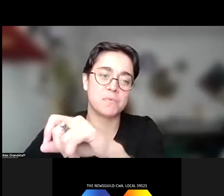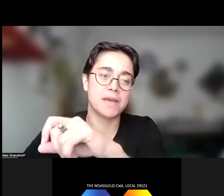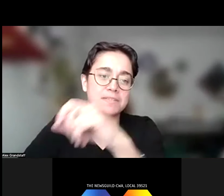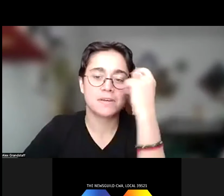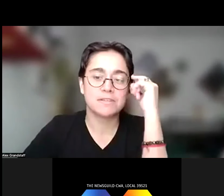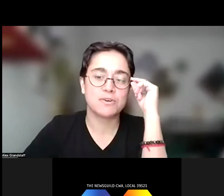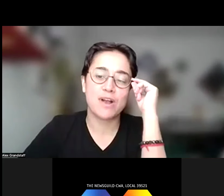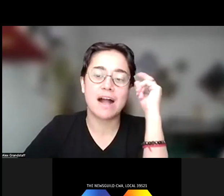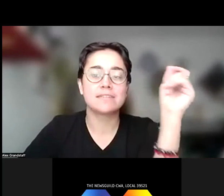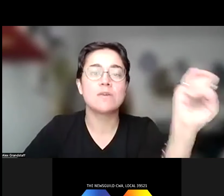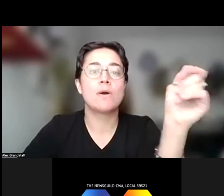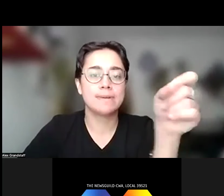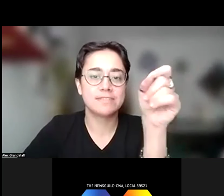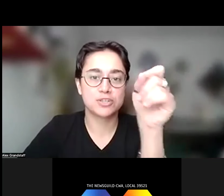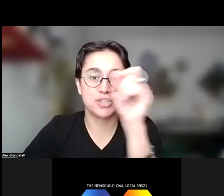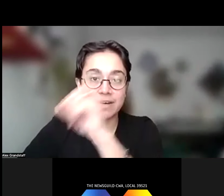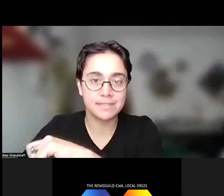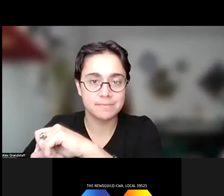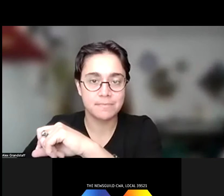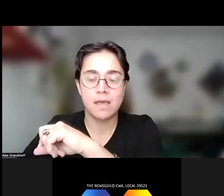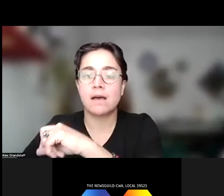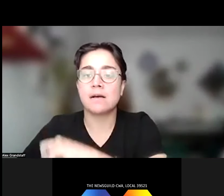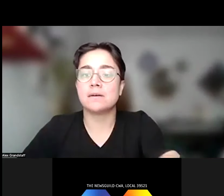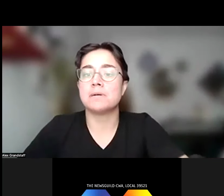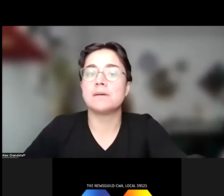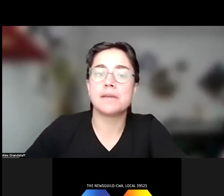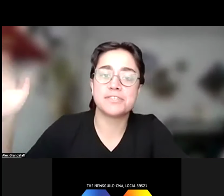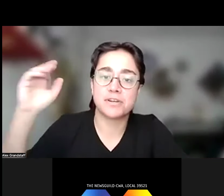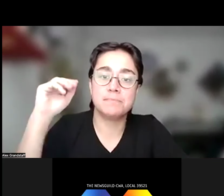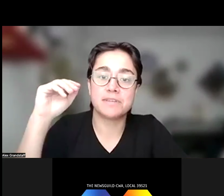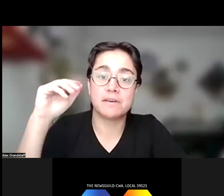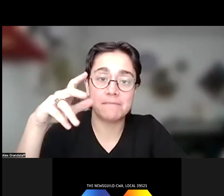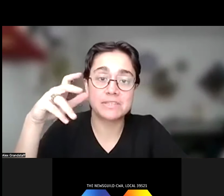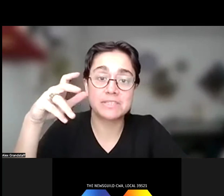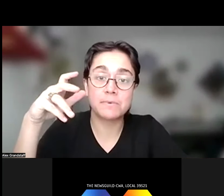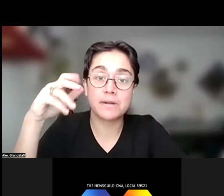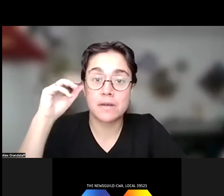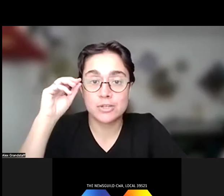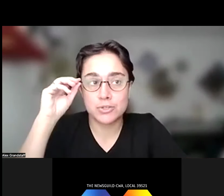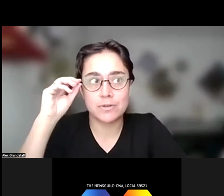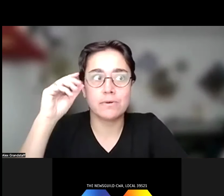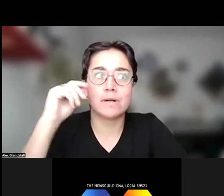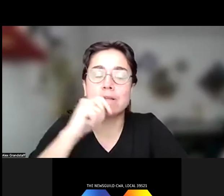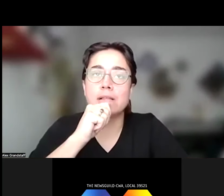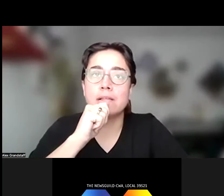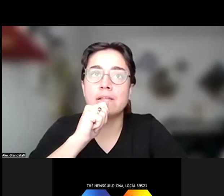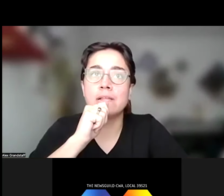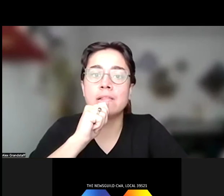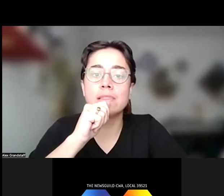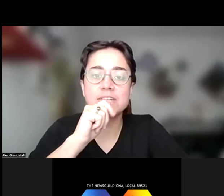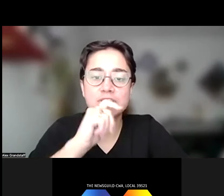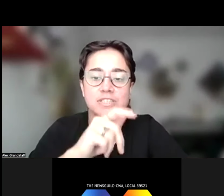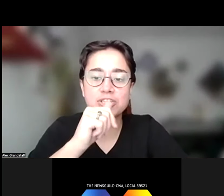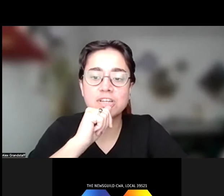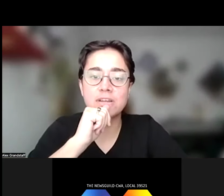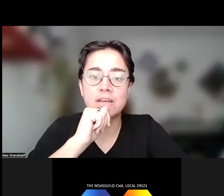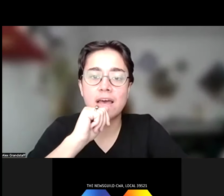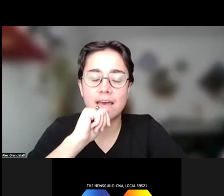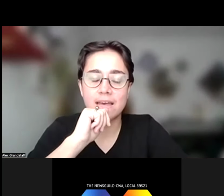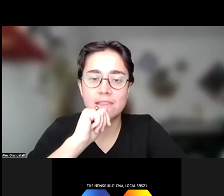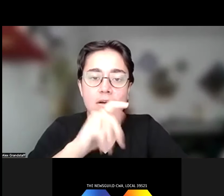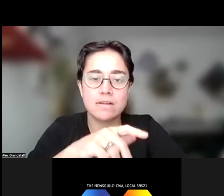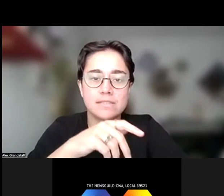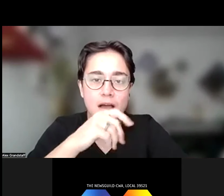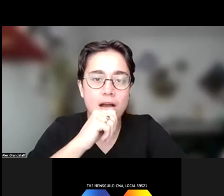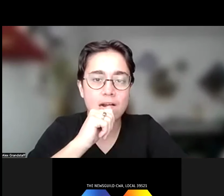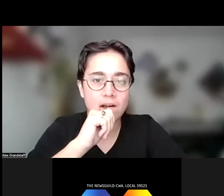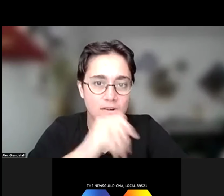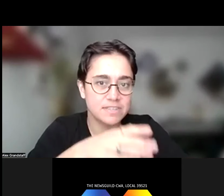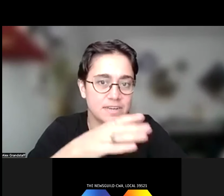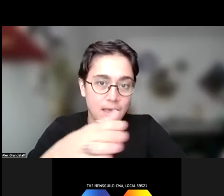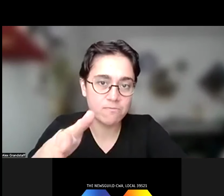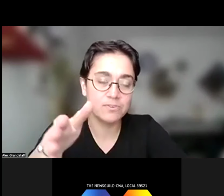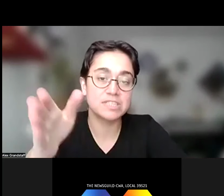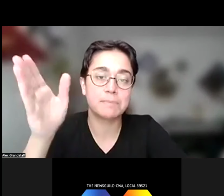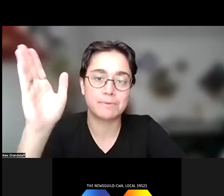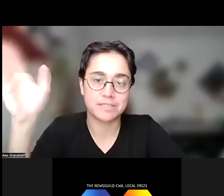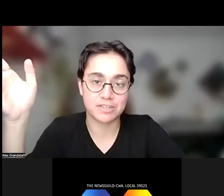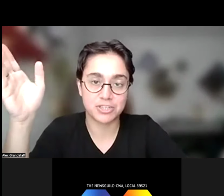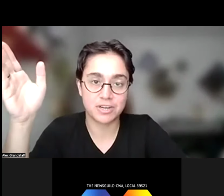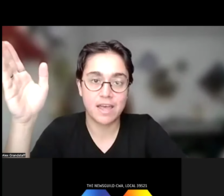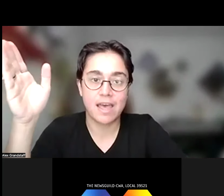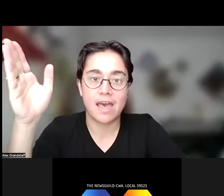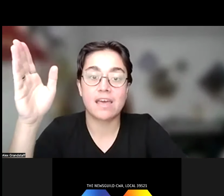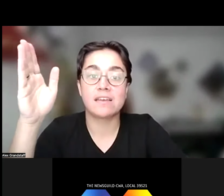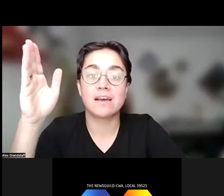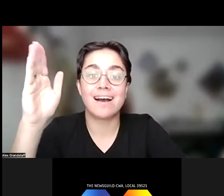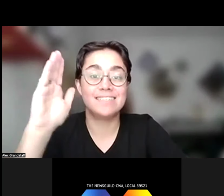So, if you're wondering what research does in